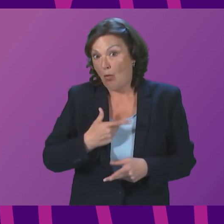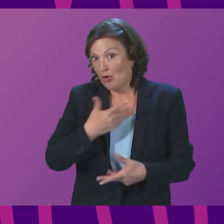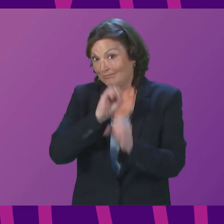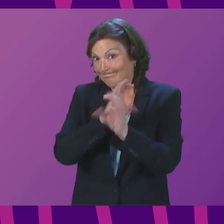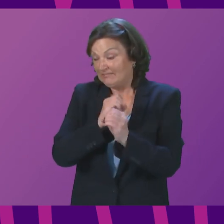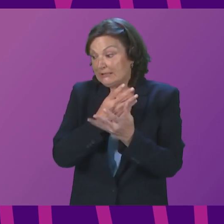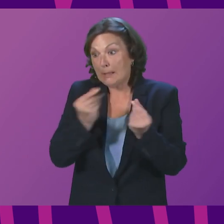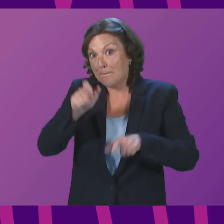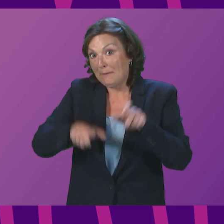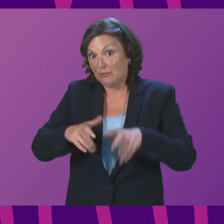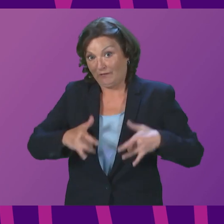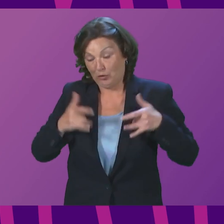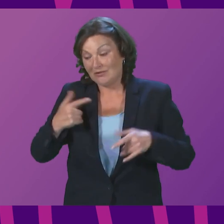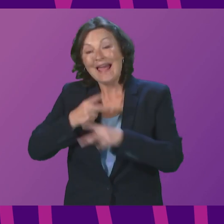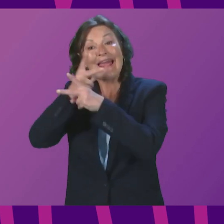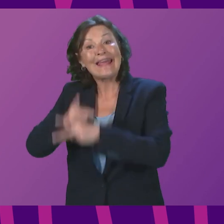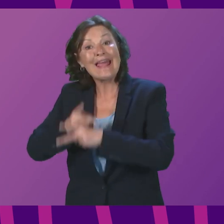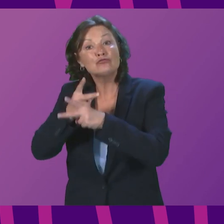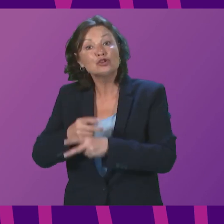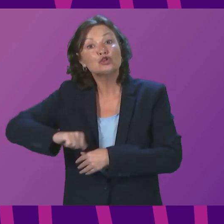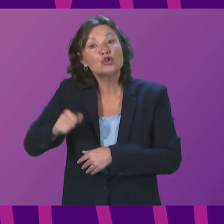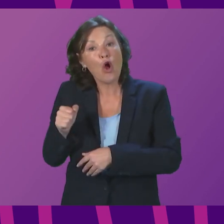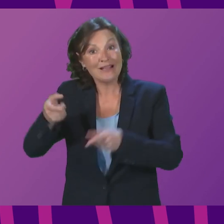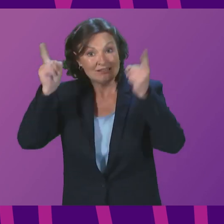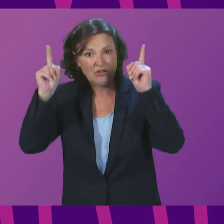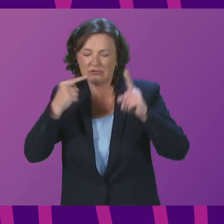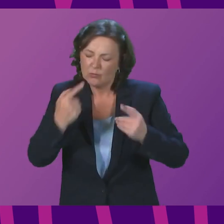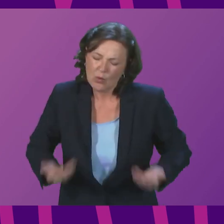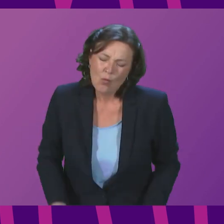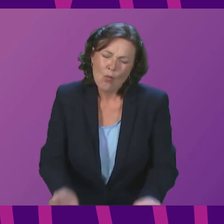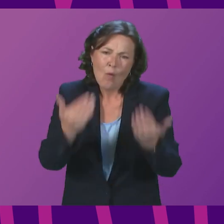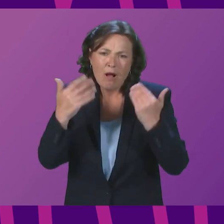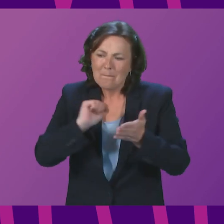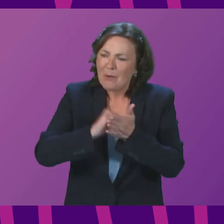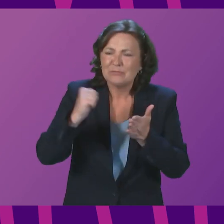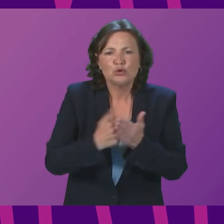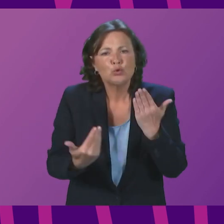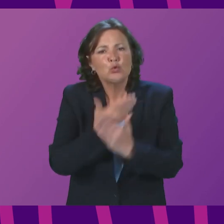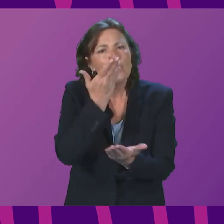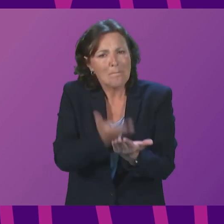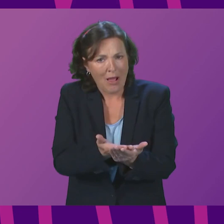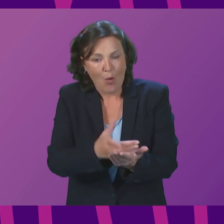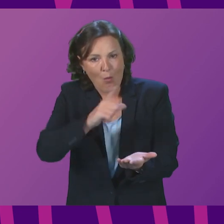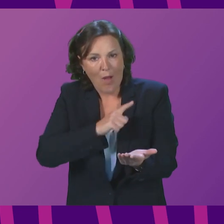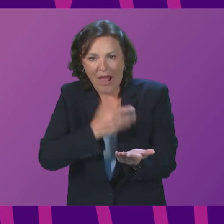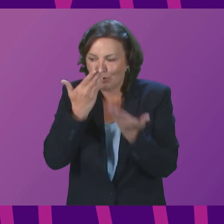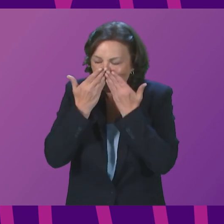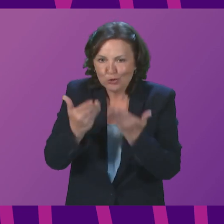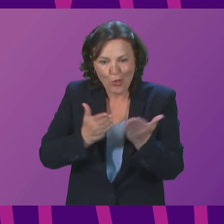Carers Scotland’s director said: “We welcome the publication of this new bill ... not least that it sets out in legislation”